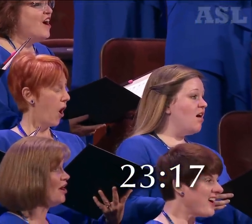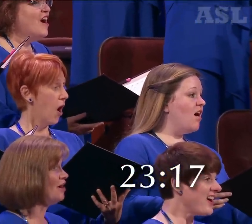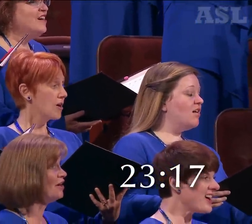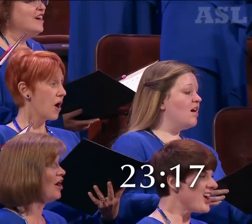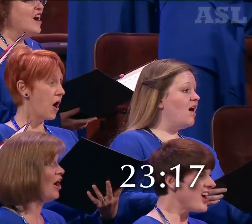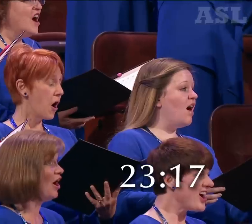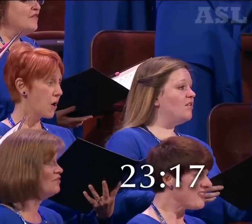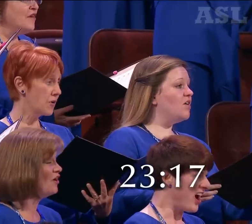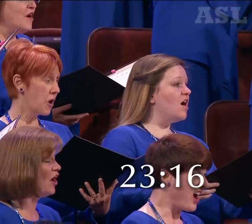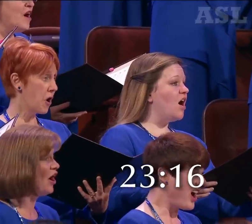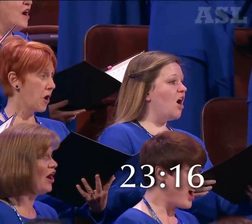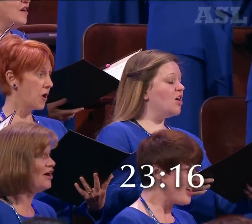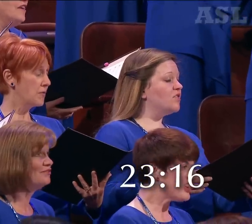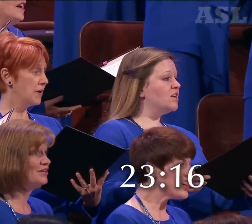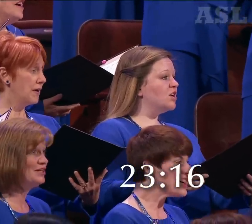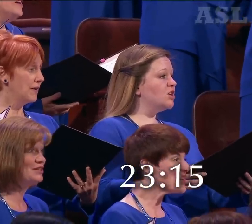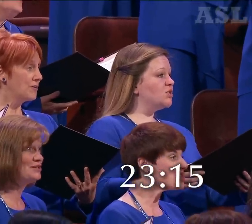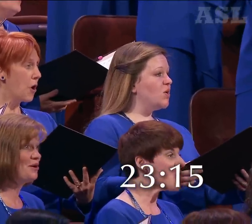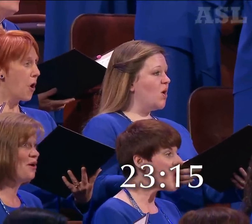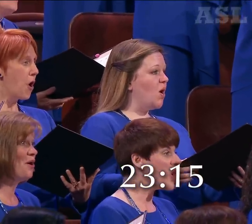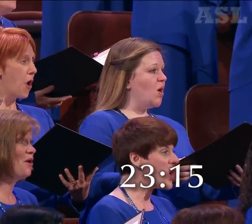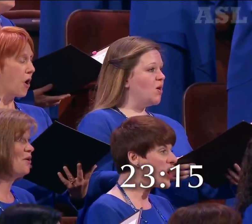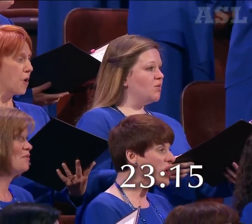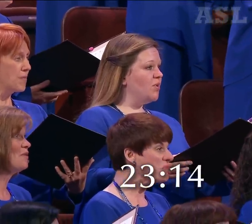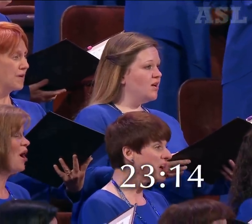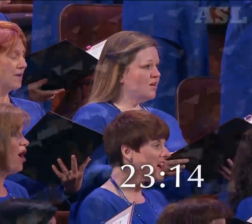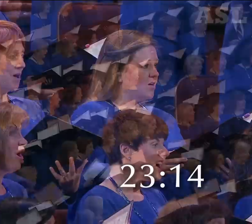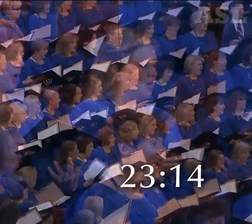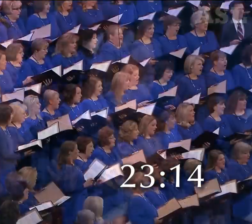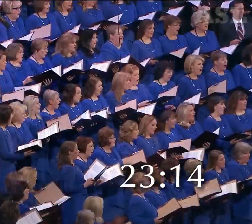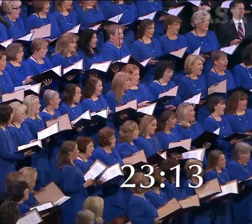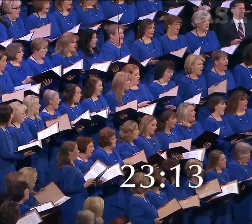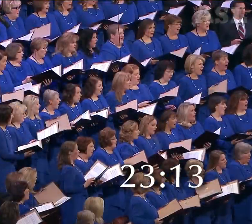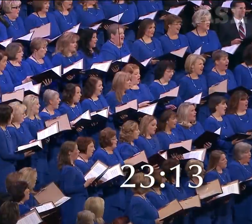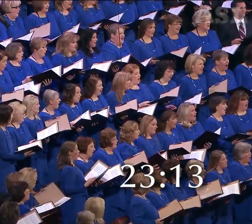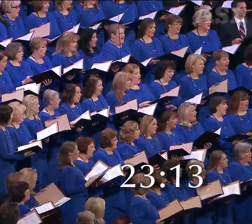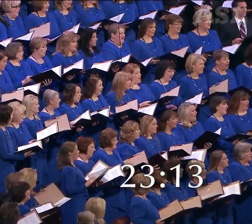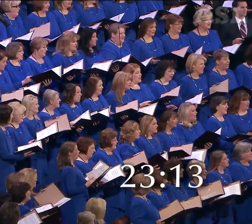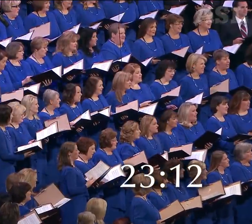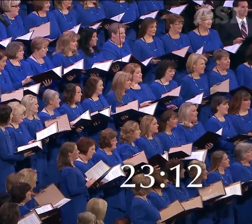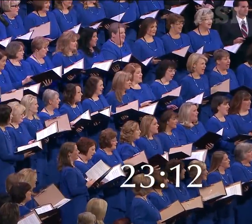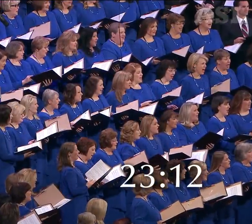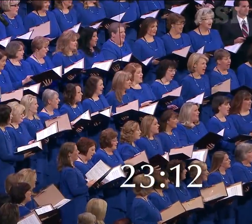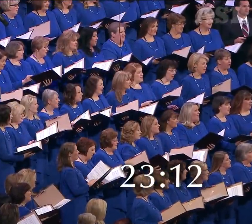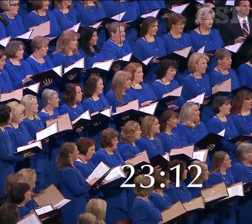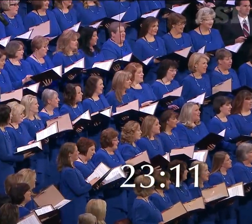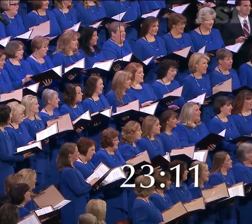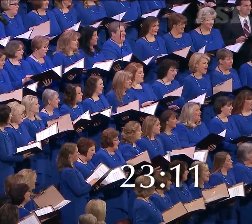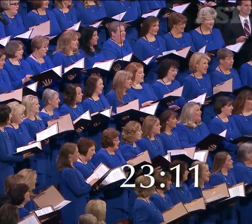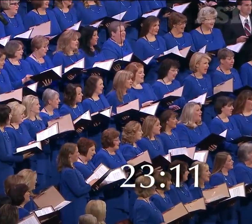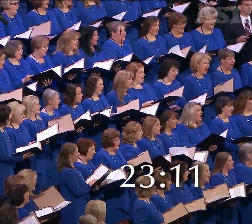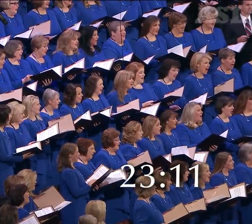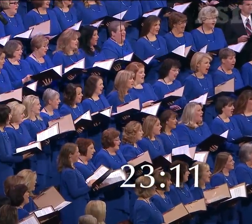THIS IS THE ENGLISH CLOSED CAPTION CHANNEL OF THE CHURCH OF JESUS CHRIST OF LATTER-DAY SAINTS.